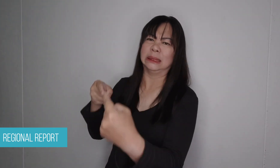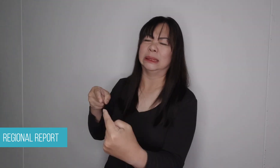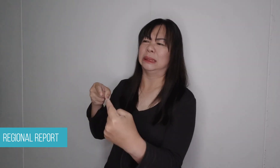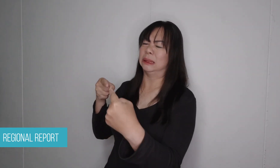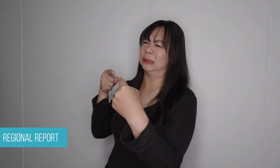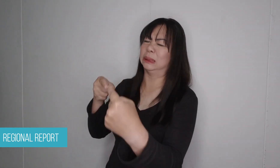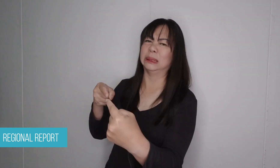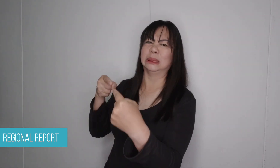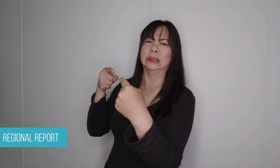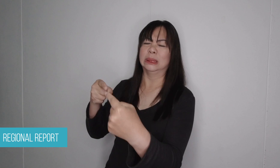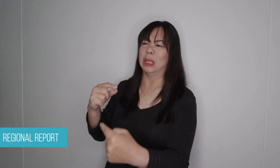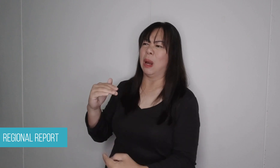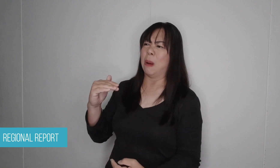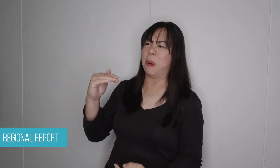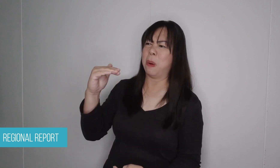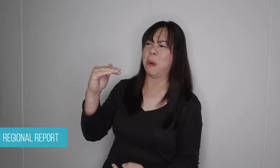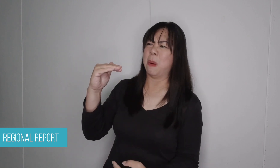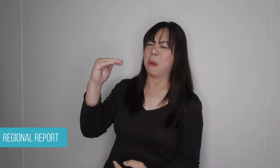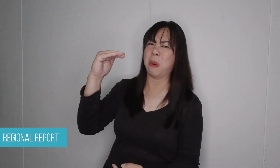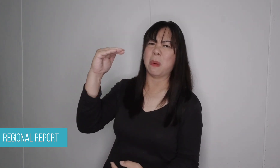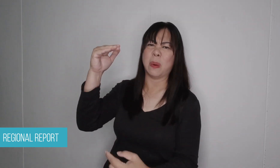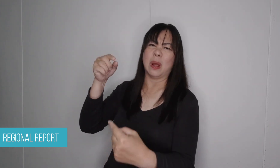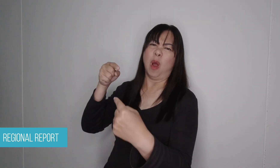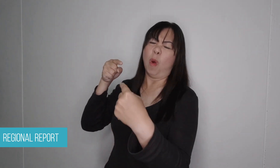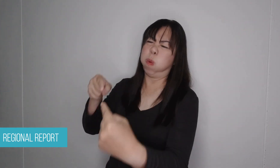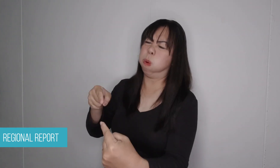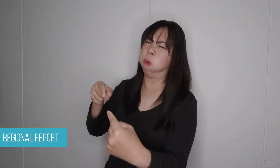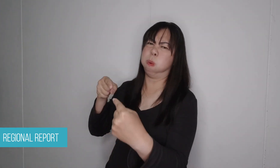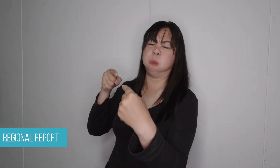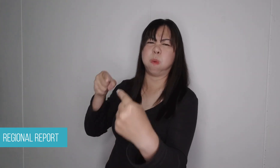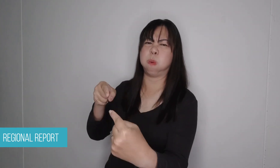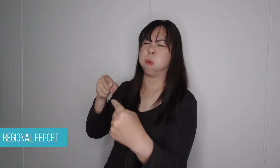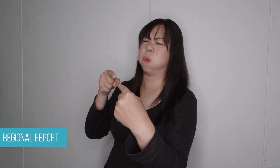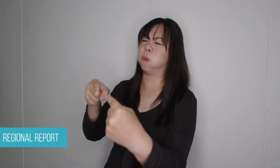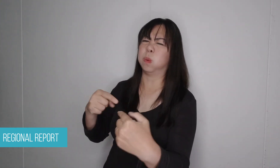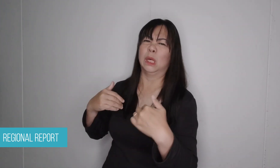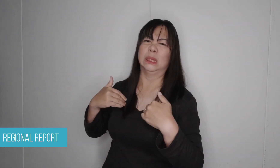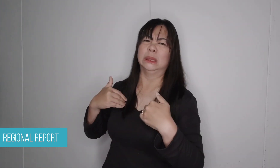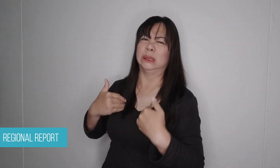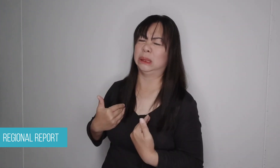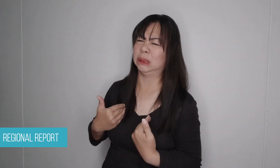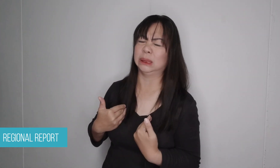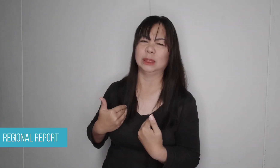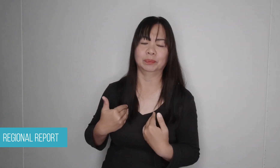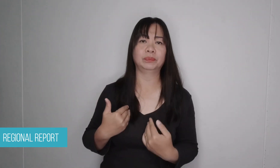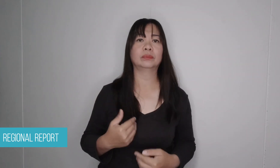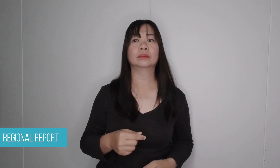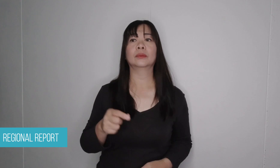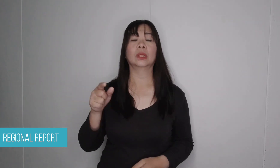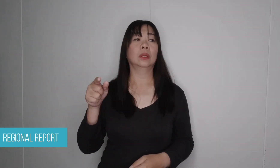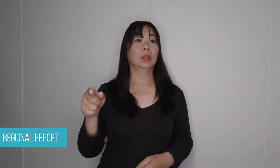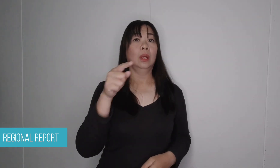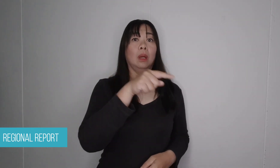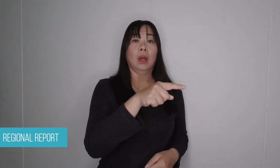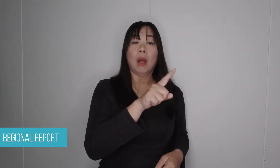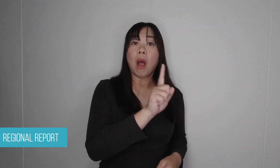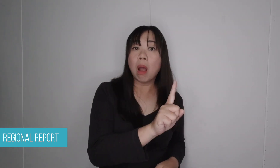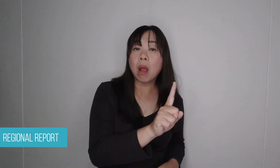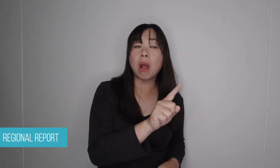life like a hearing person. After struggling for many years,